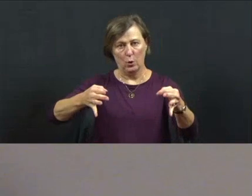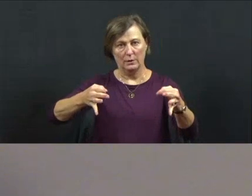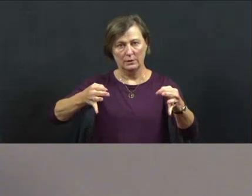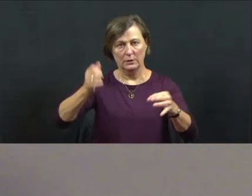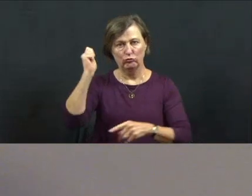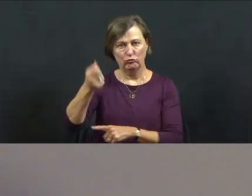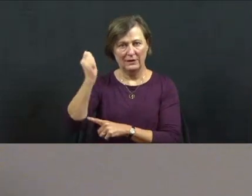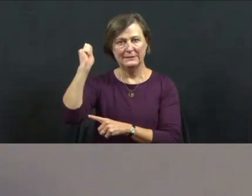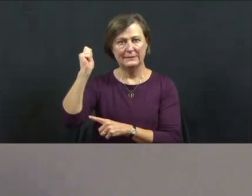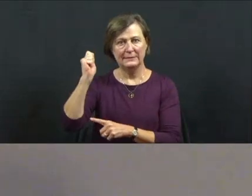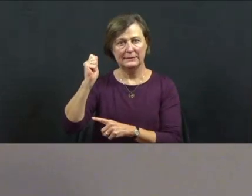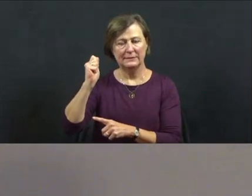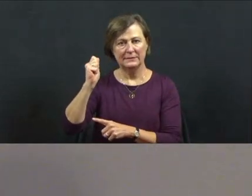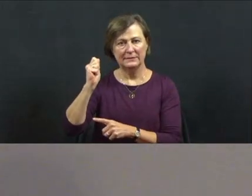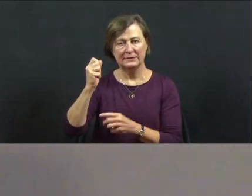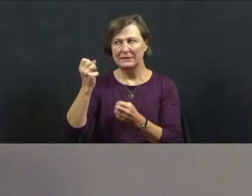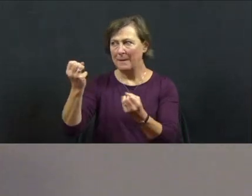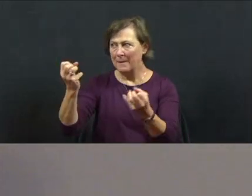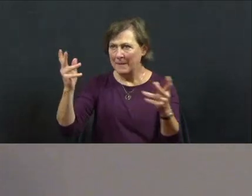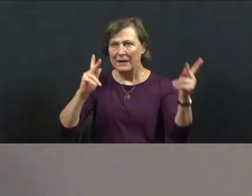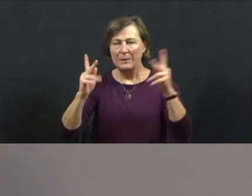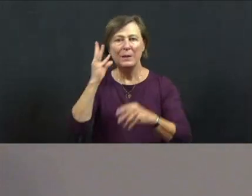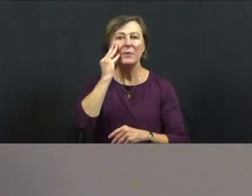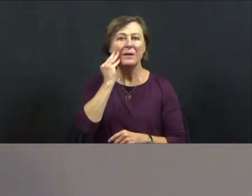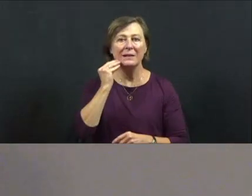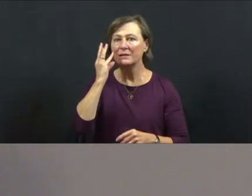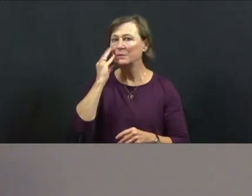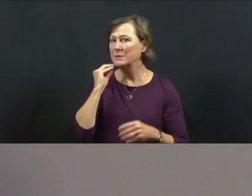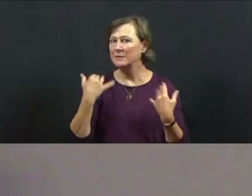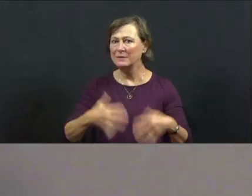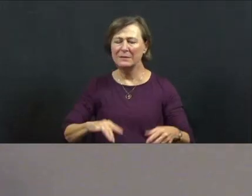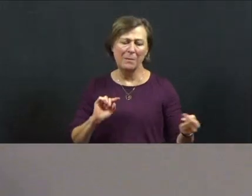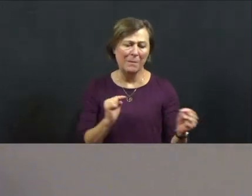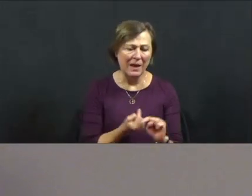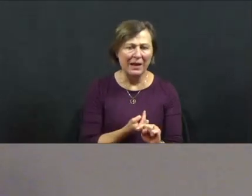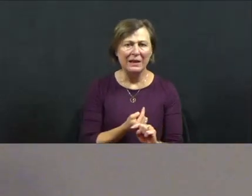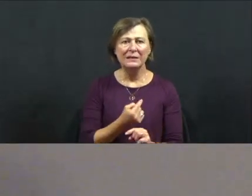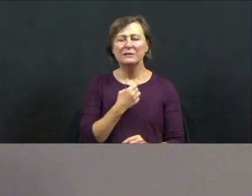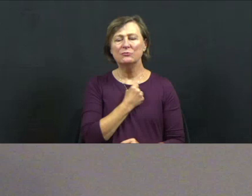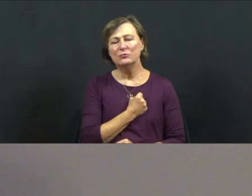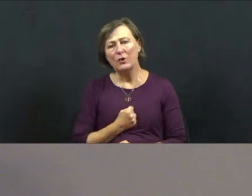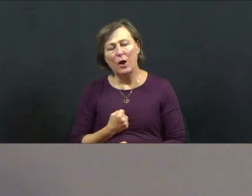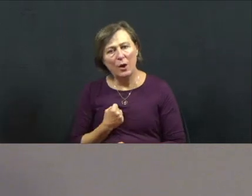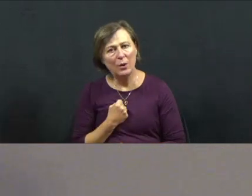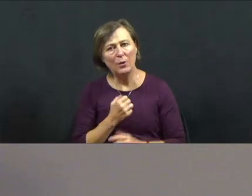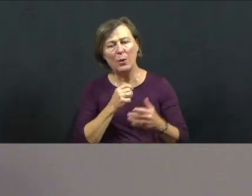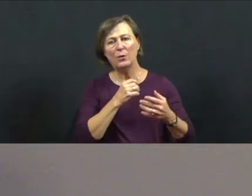So many people have experienced untold pain and sorrow, and many people have had